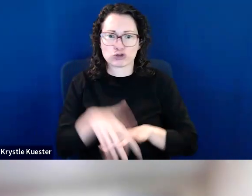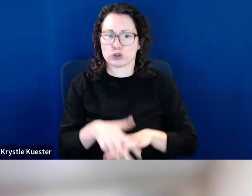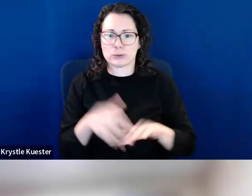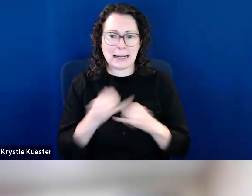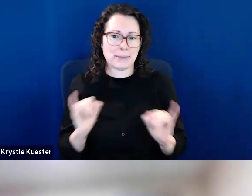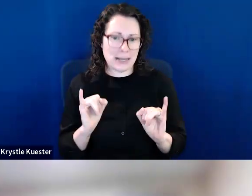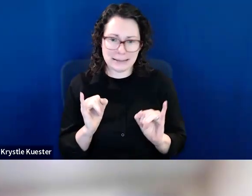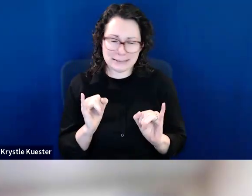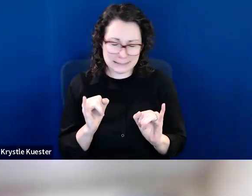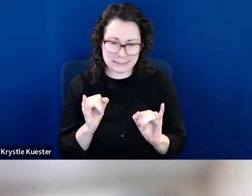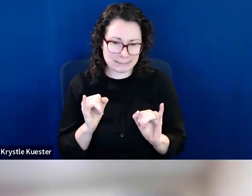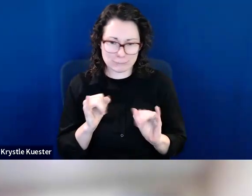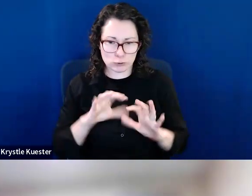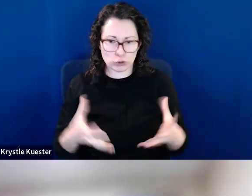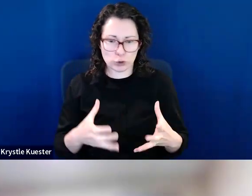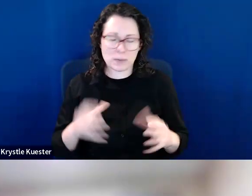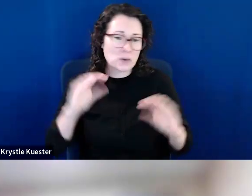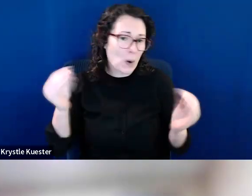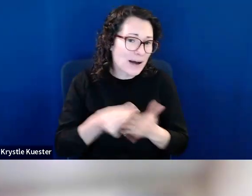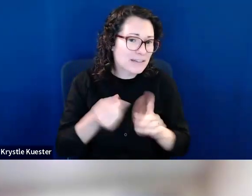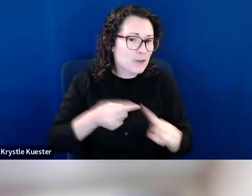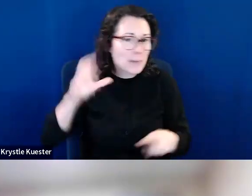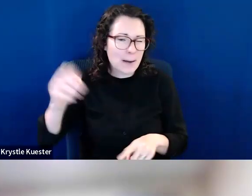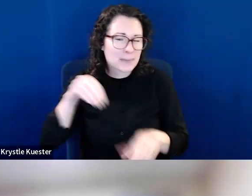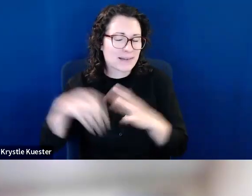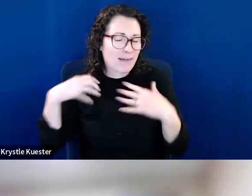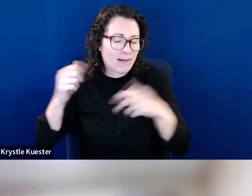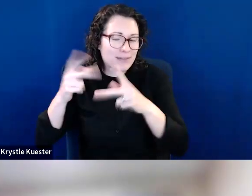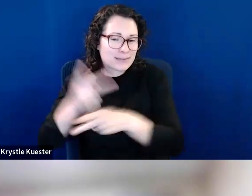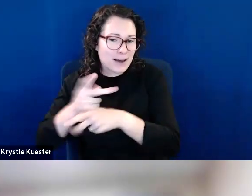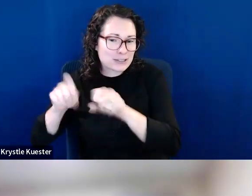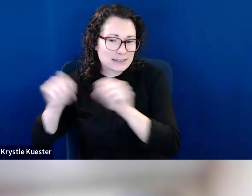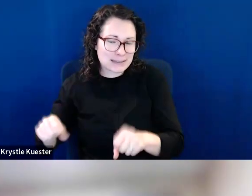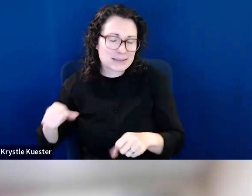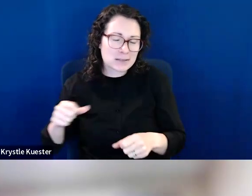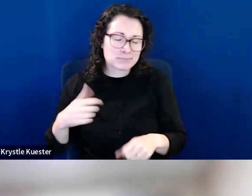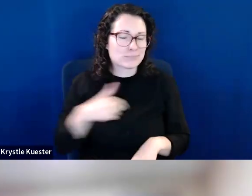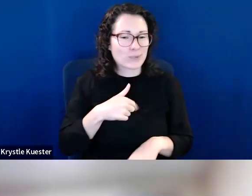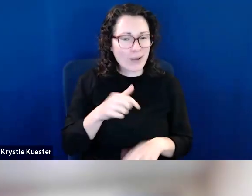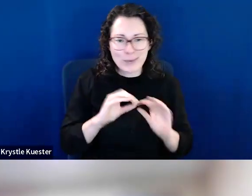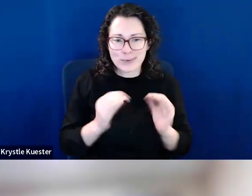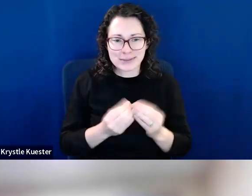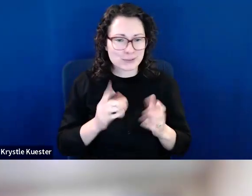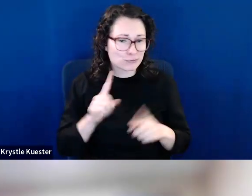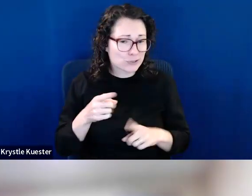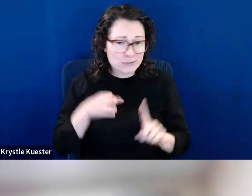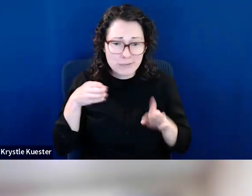from any uh companies that are in the health care system uh organization that is focused on bringing